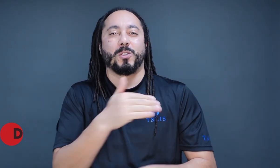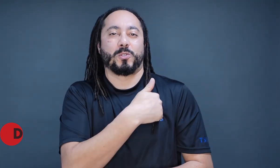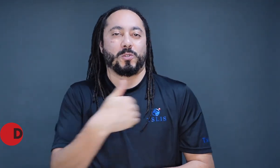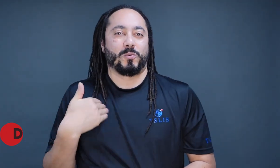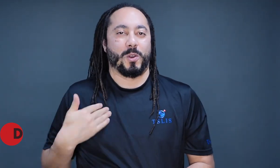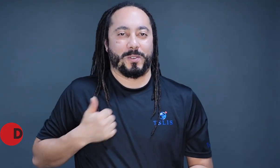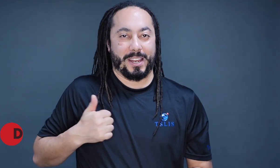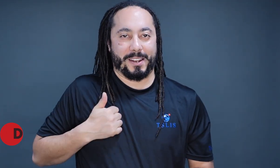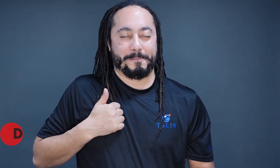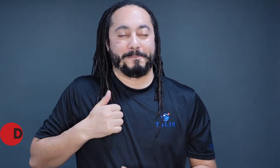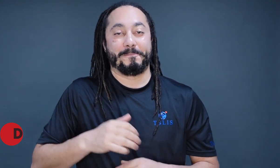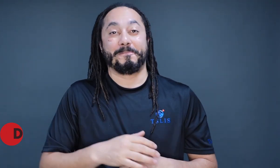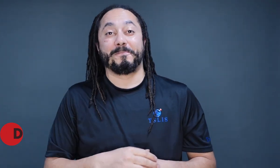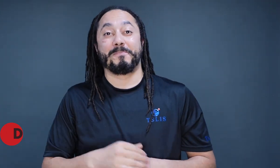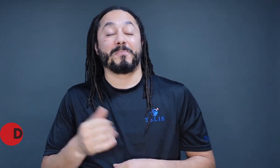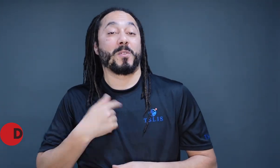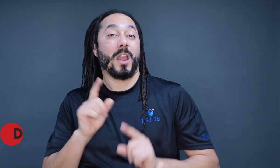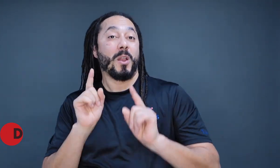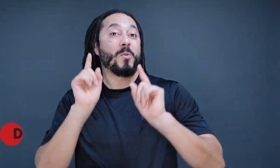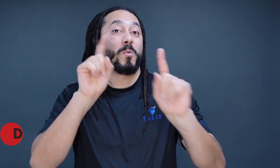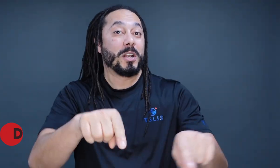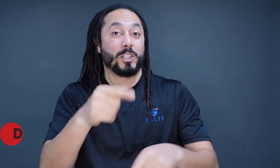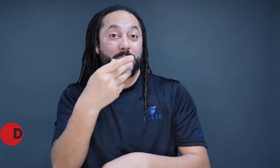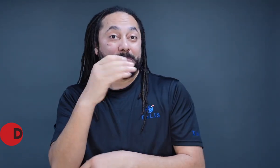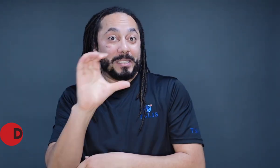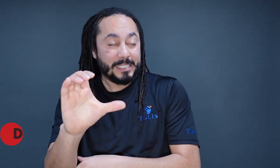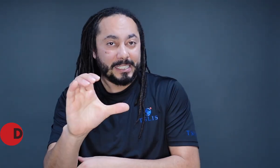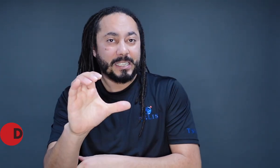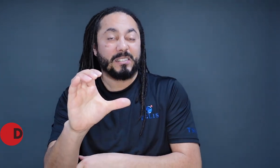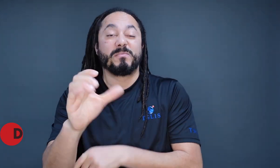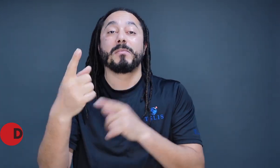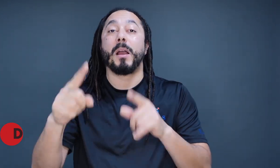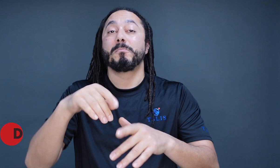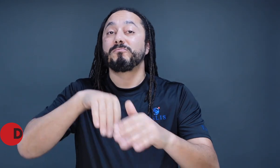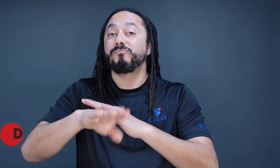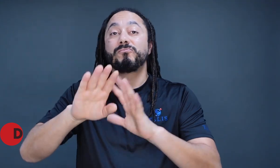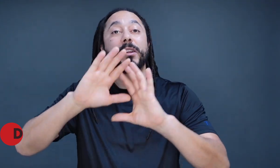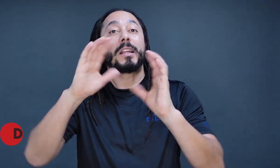GBC I’d attend class and then when I went outside on break during